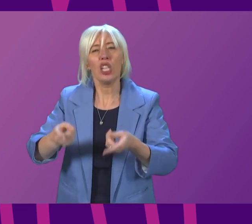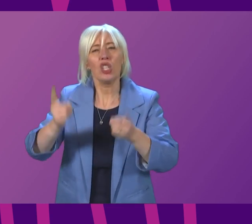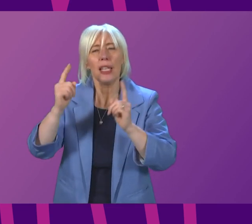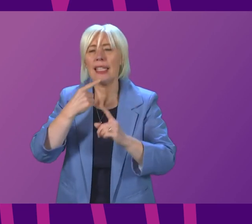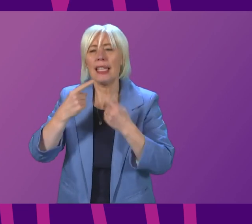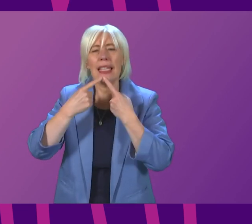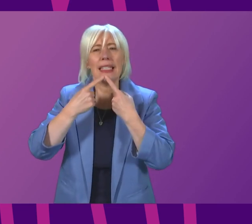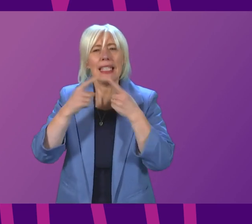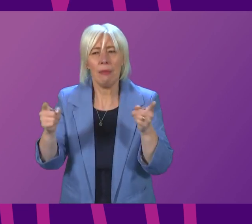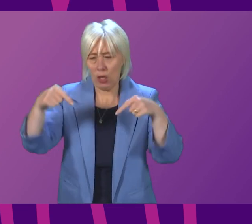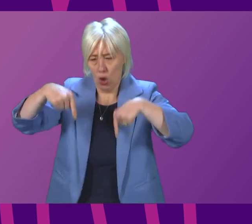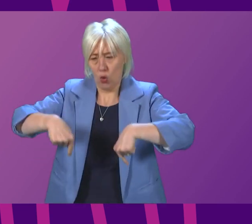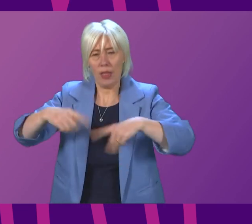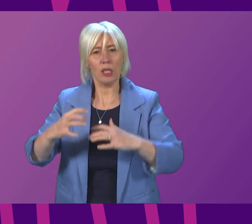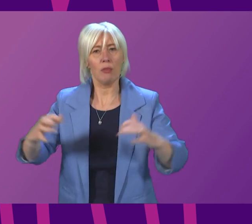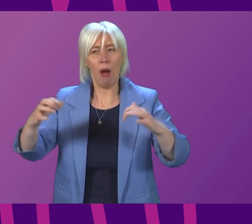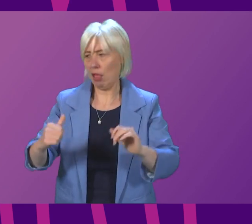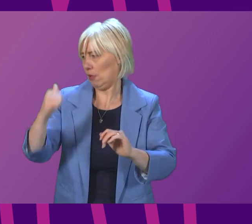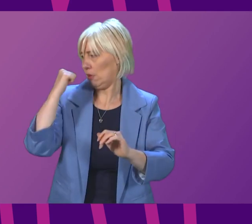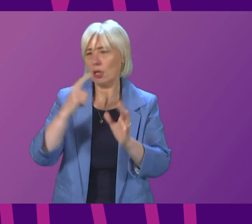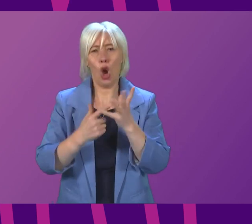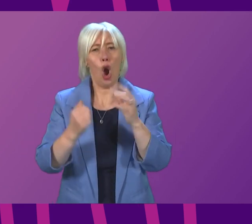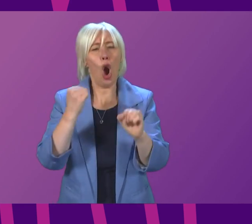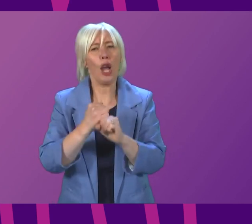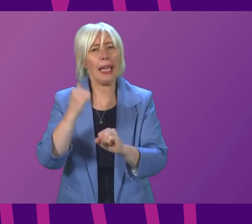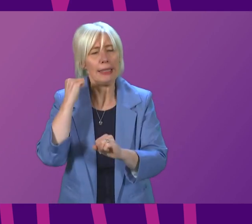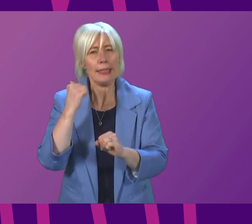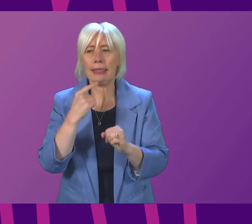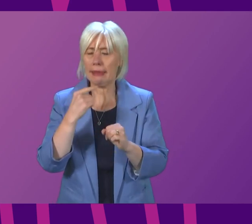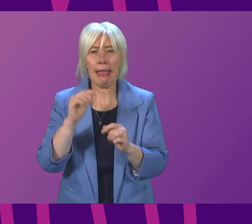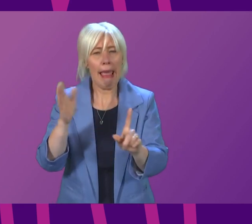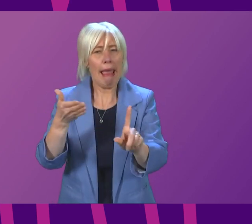to the Parliament in August last year, I think, what the Scottish Government’s intention